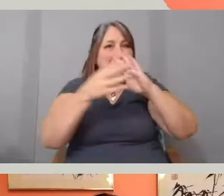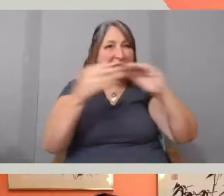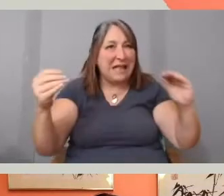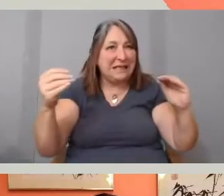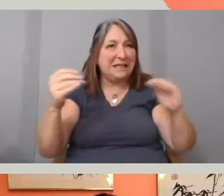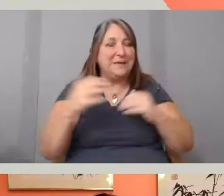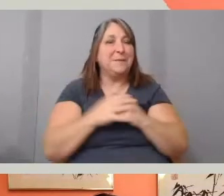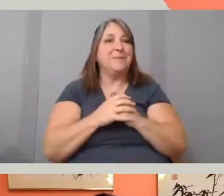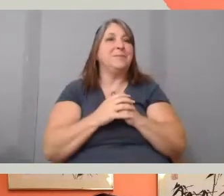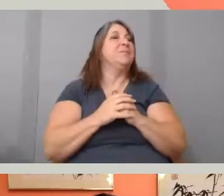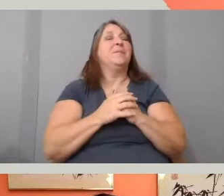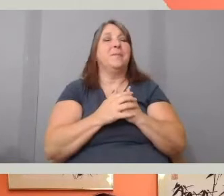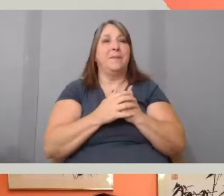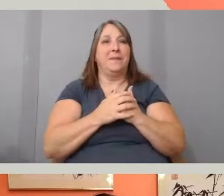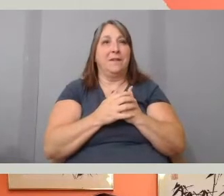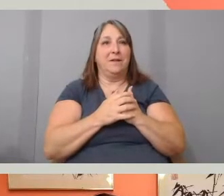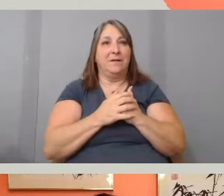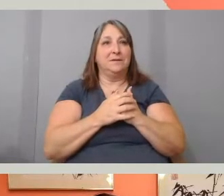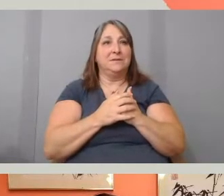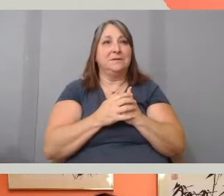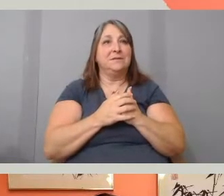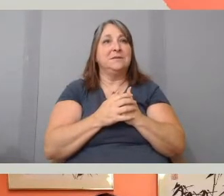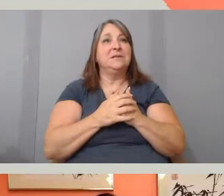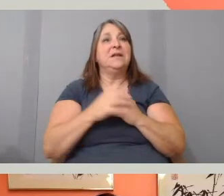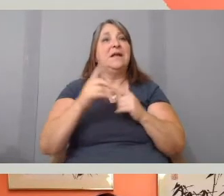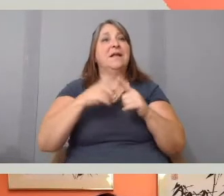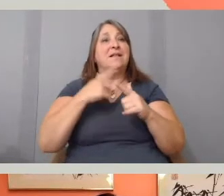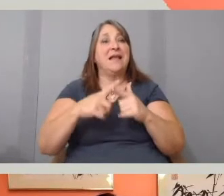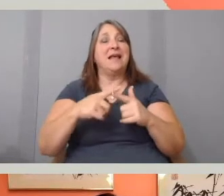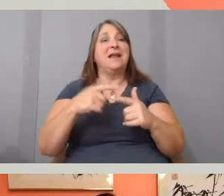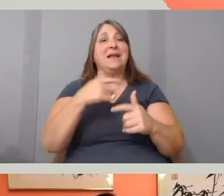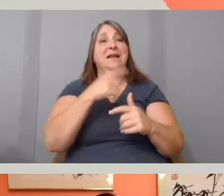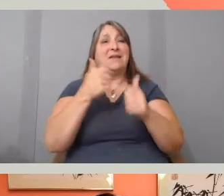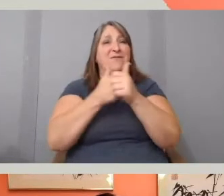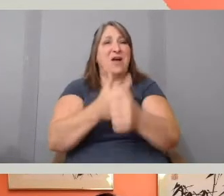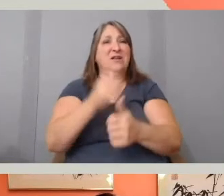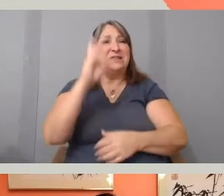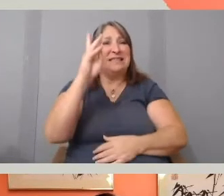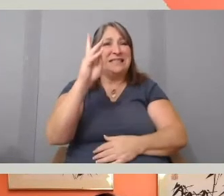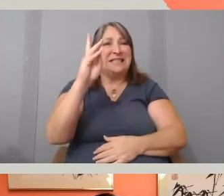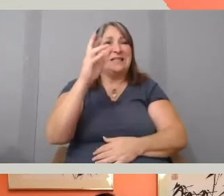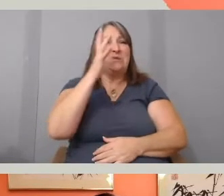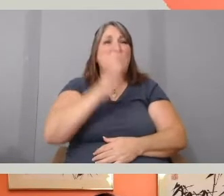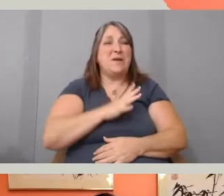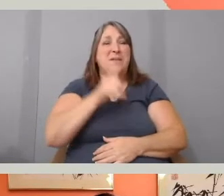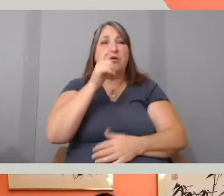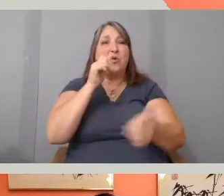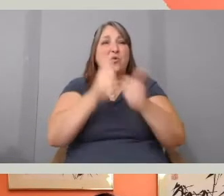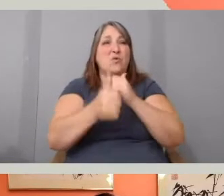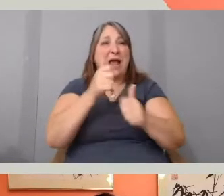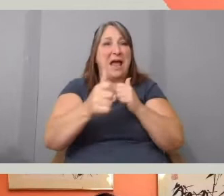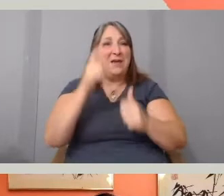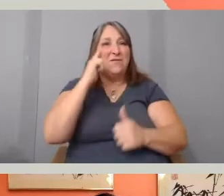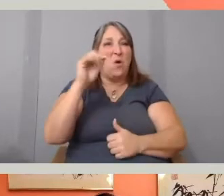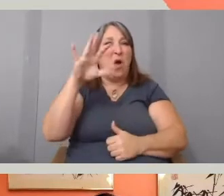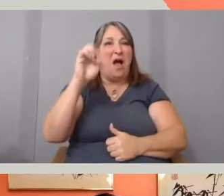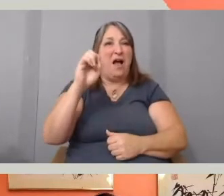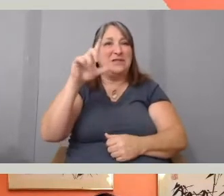So And She Could Be Next followed a series of six women who ran for political office in 2018 and the Grassroots Organizations